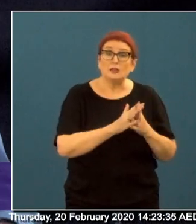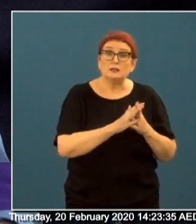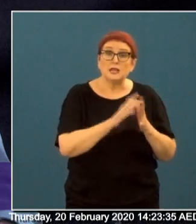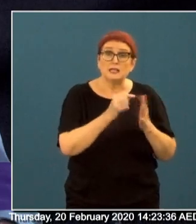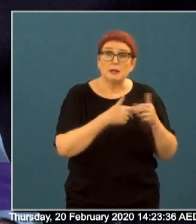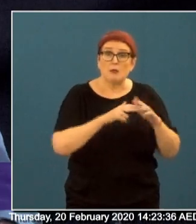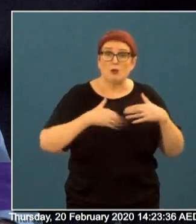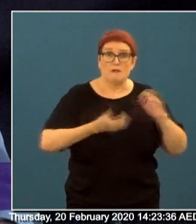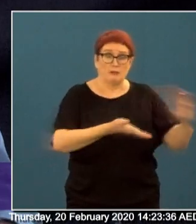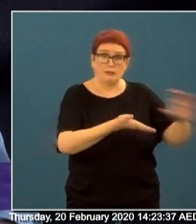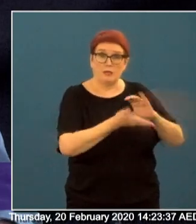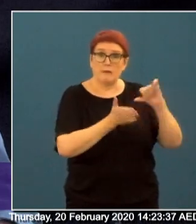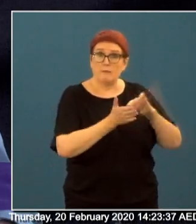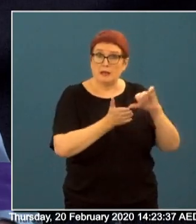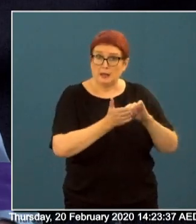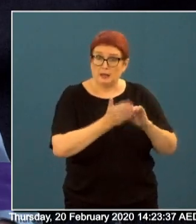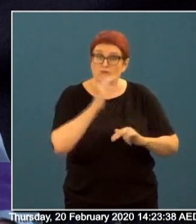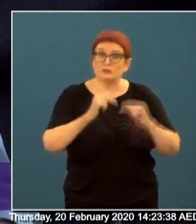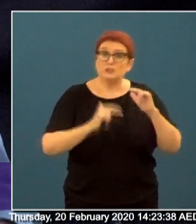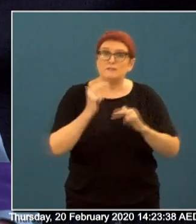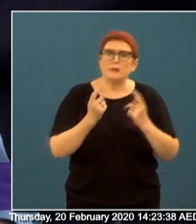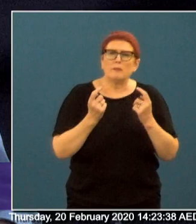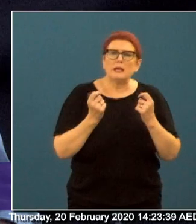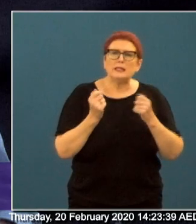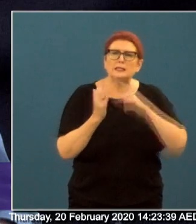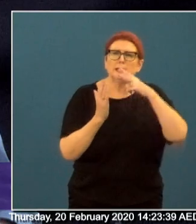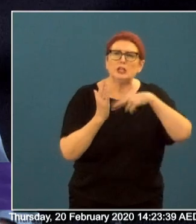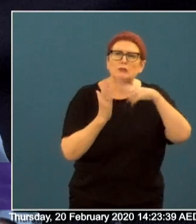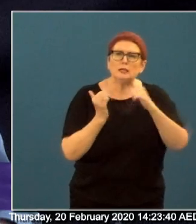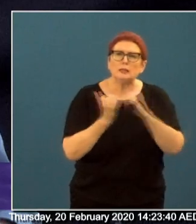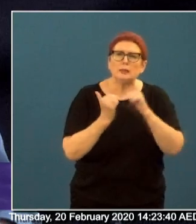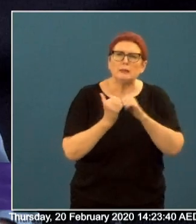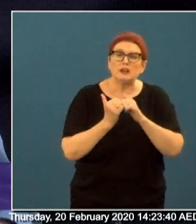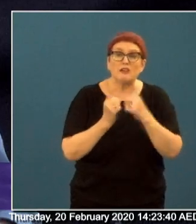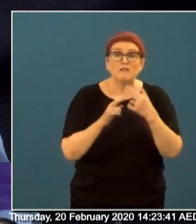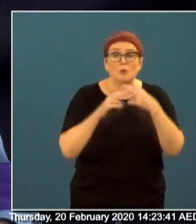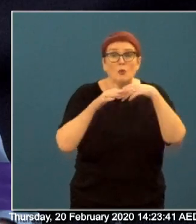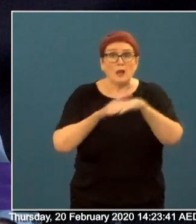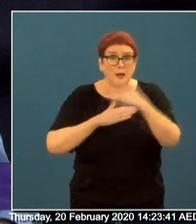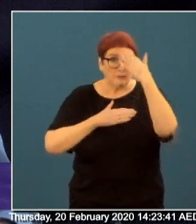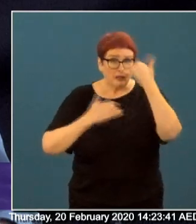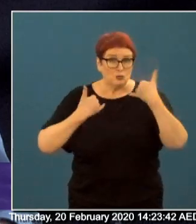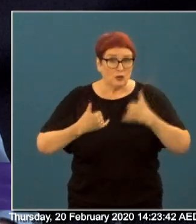develop Easy Read materials for people when they access mental health — public mental health services in New South Wales.